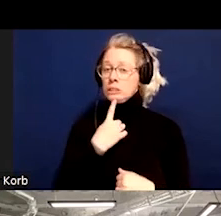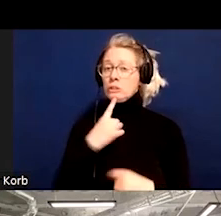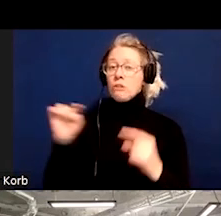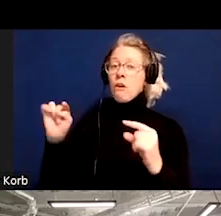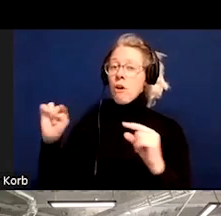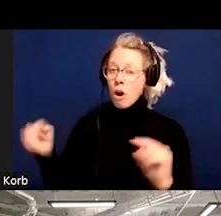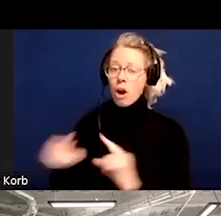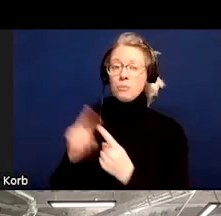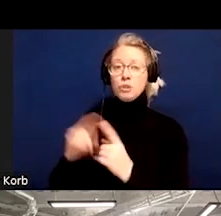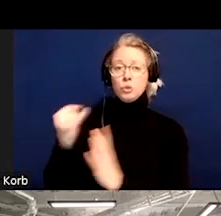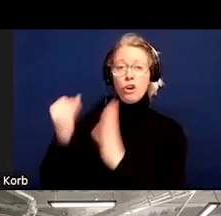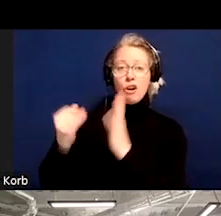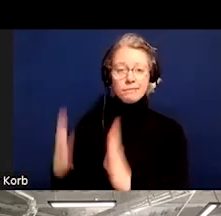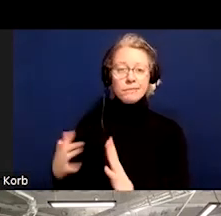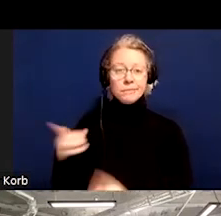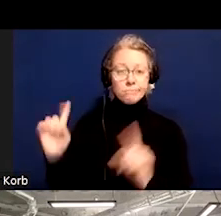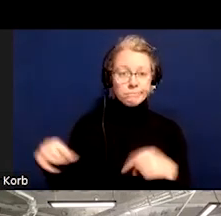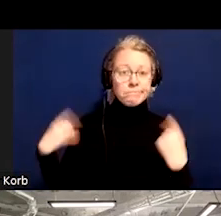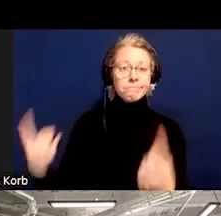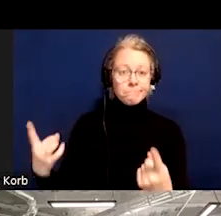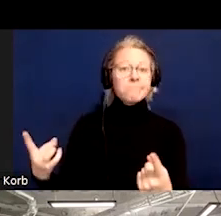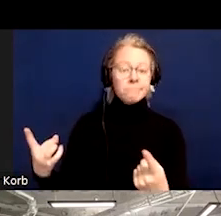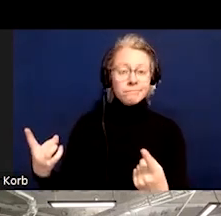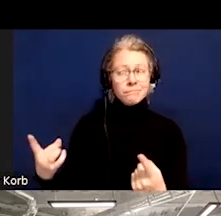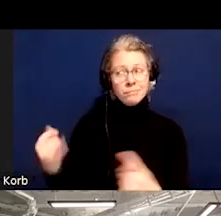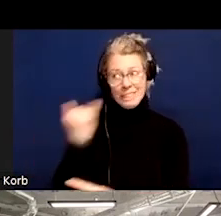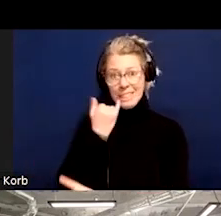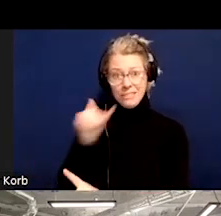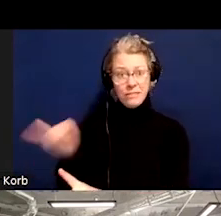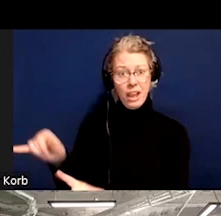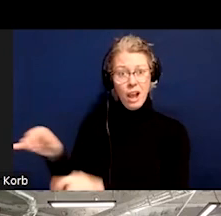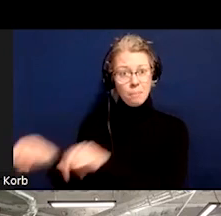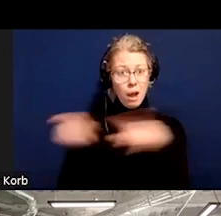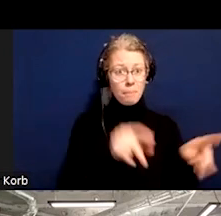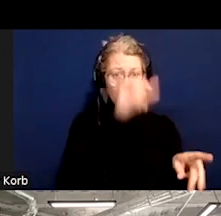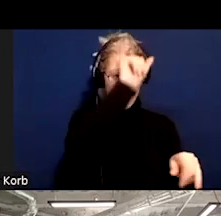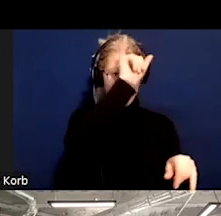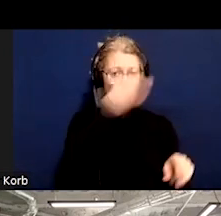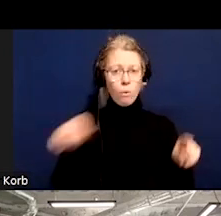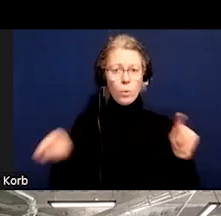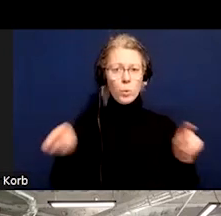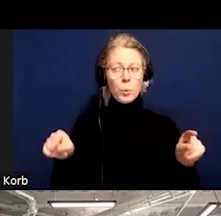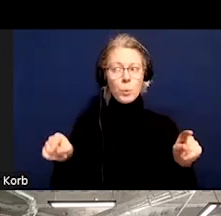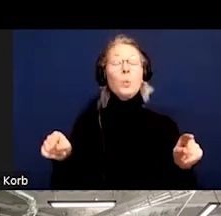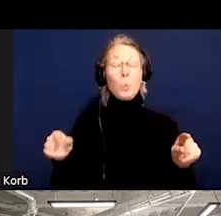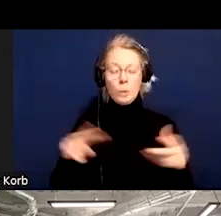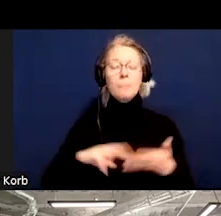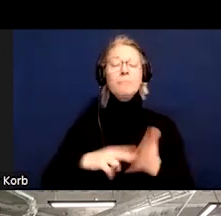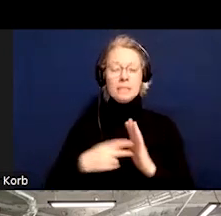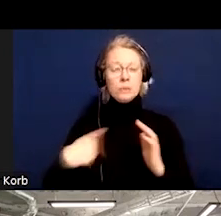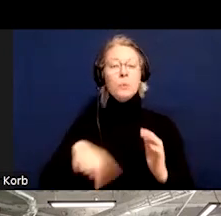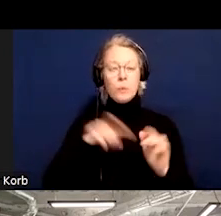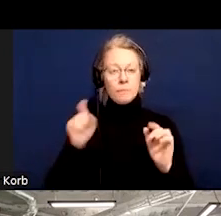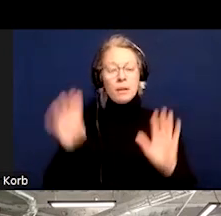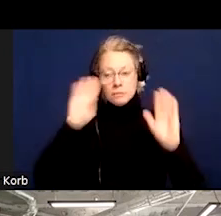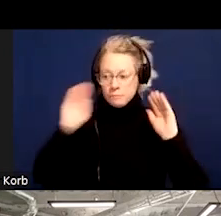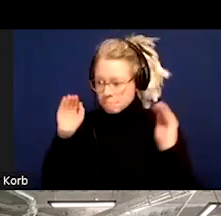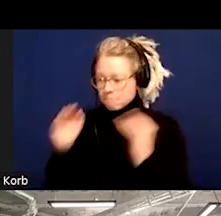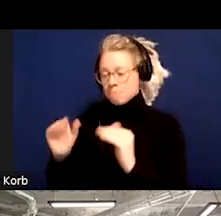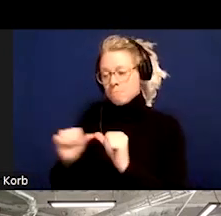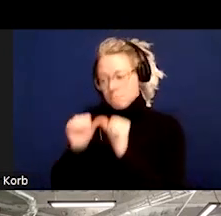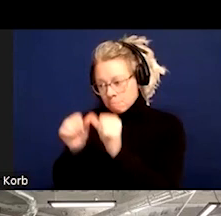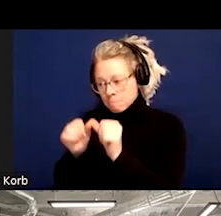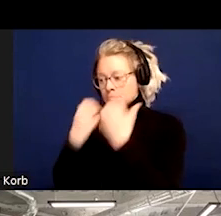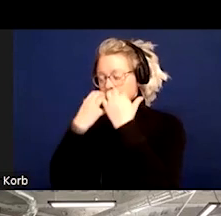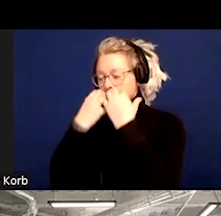And if artists are our keystone species, then we have to focus and concentrate on the restoration,